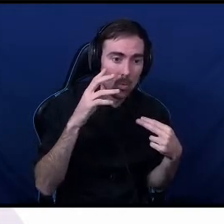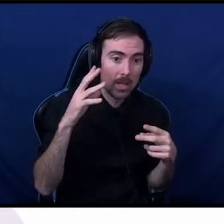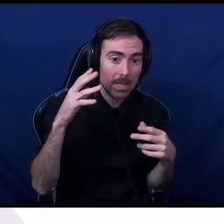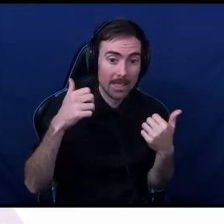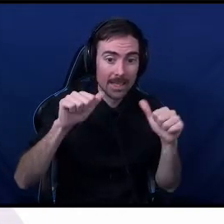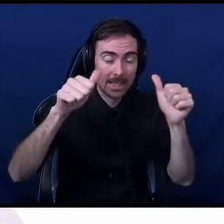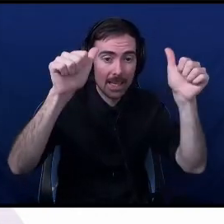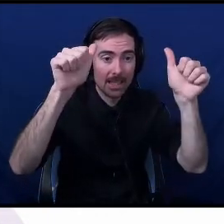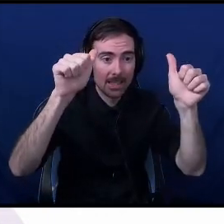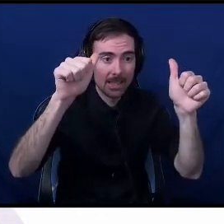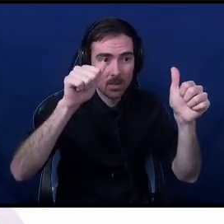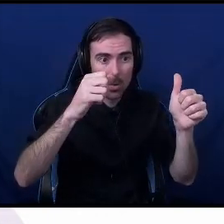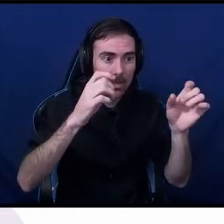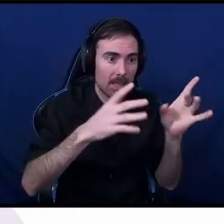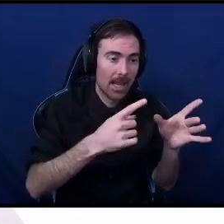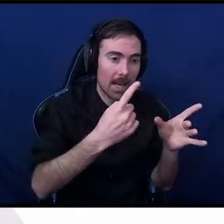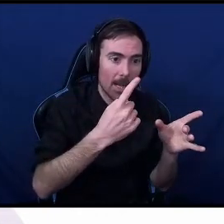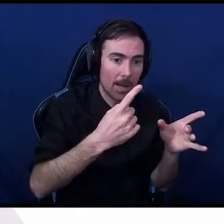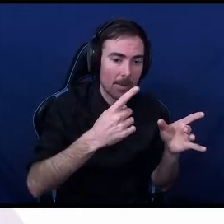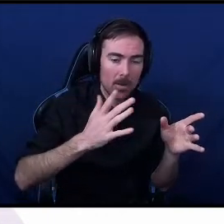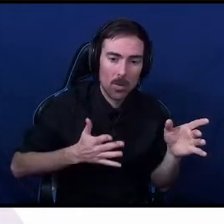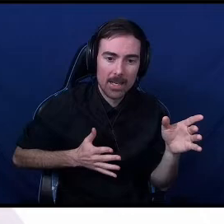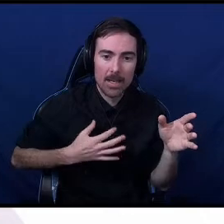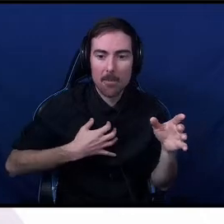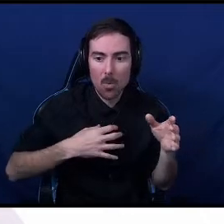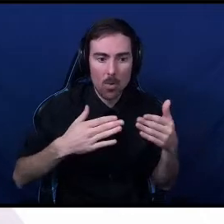it. at a government level, and you look at Australia, it every